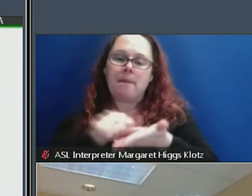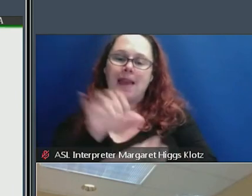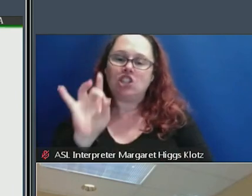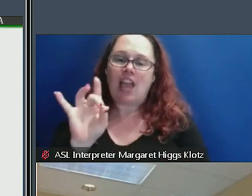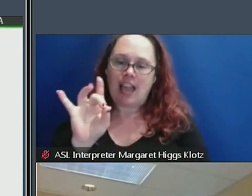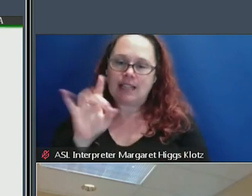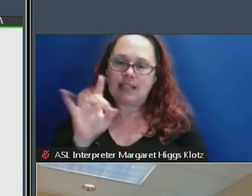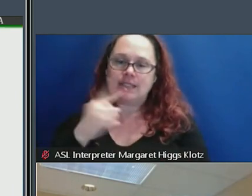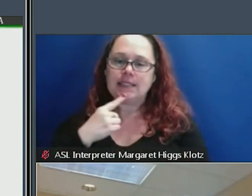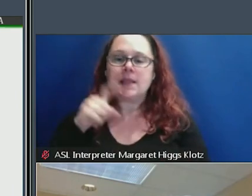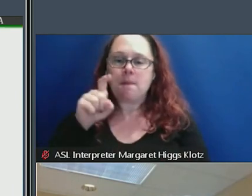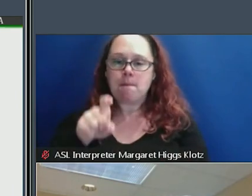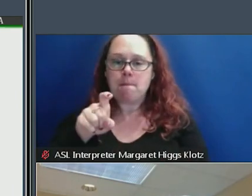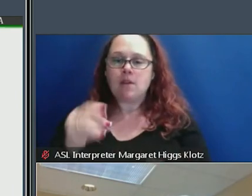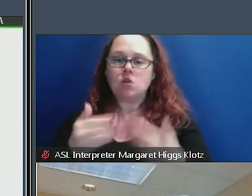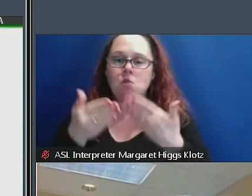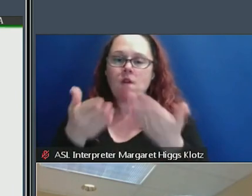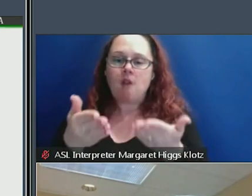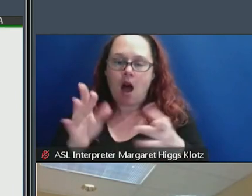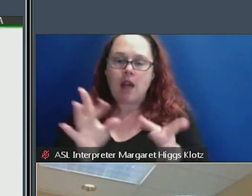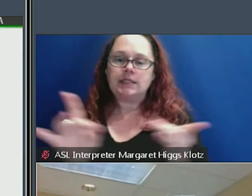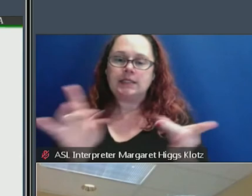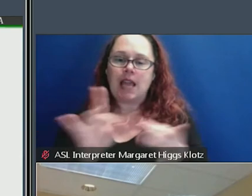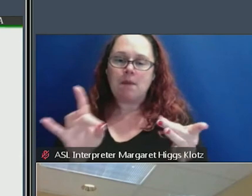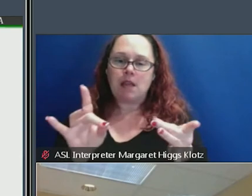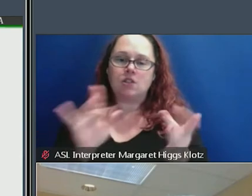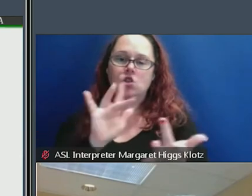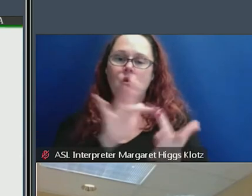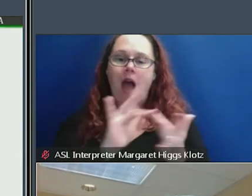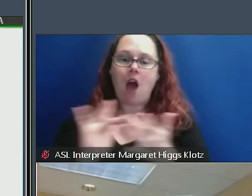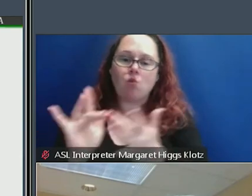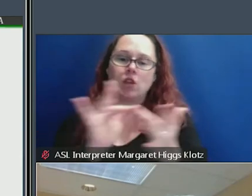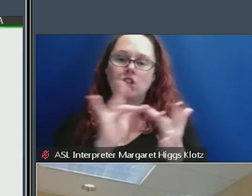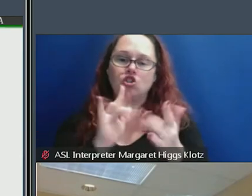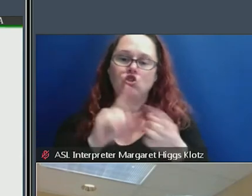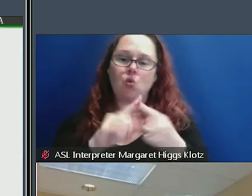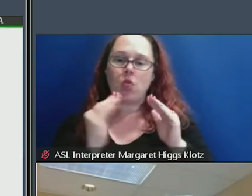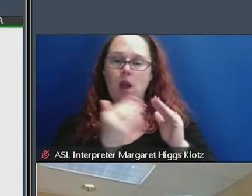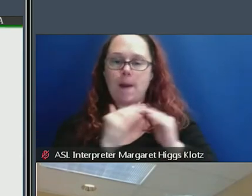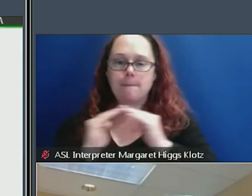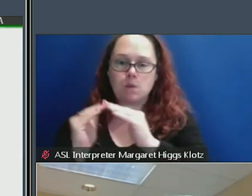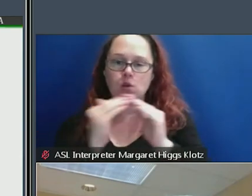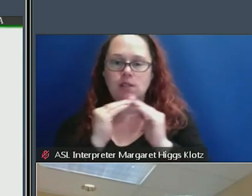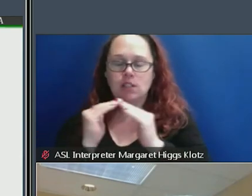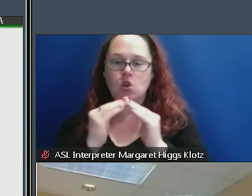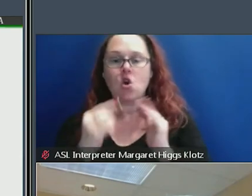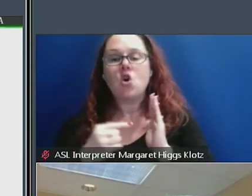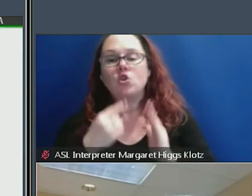statement of community average indicating what the applicant has done to inform the public,